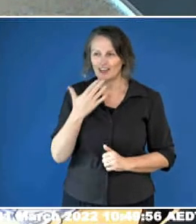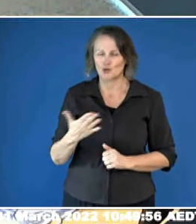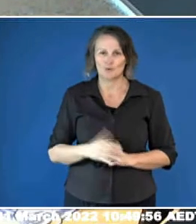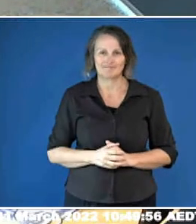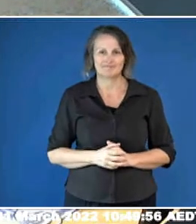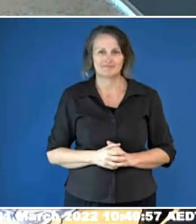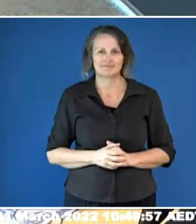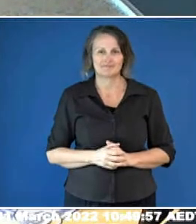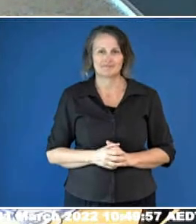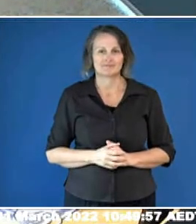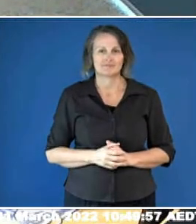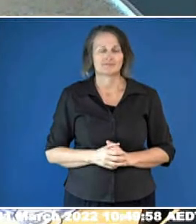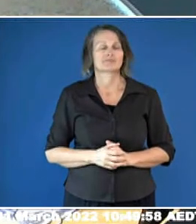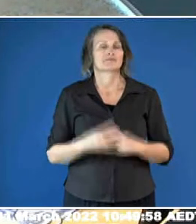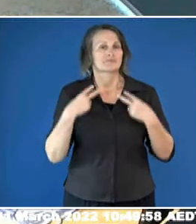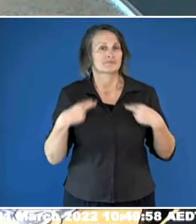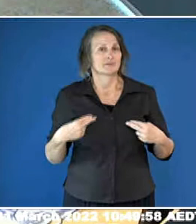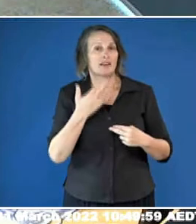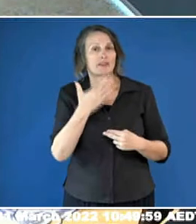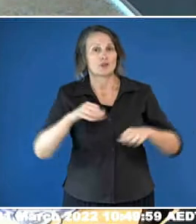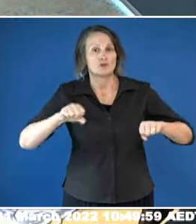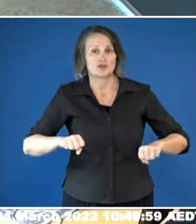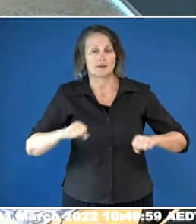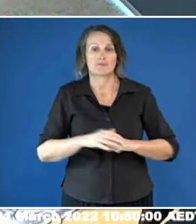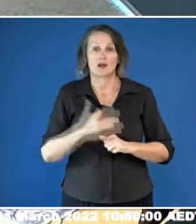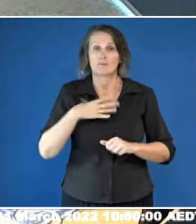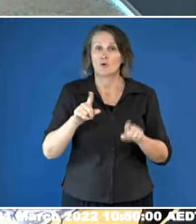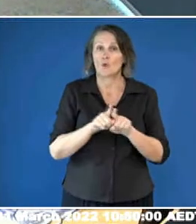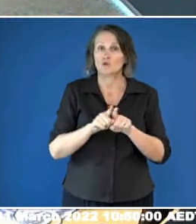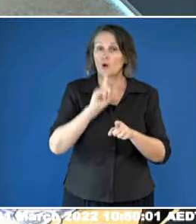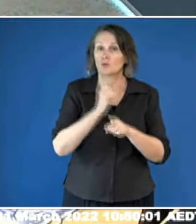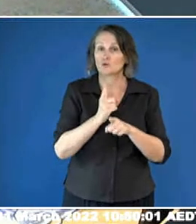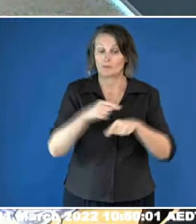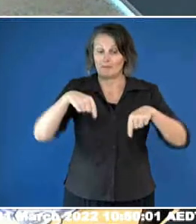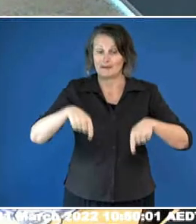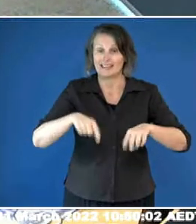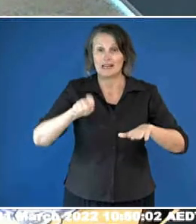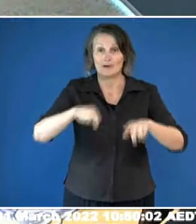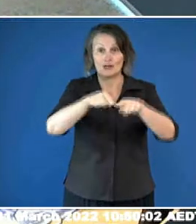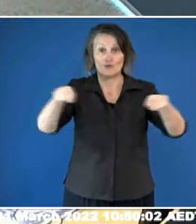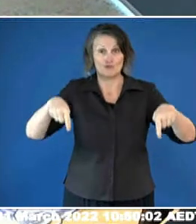I will also mention that we were joined in the hearing room today when Libby was giving her evidence by Ziggy.